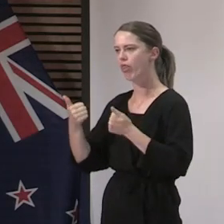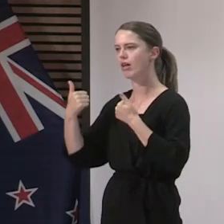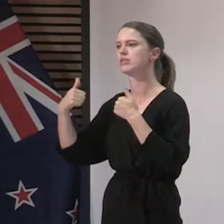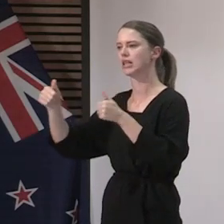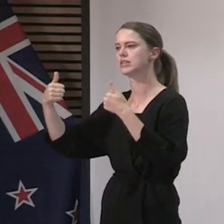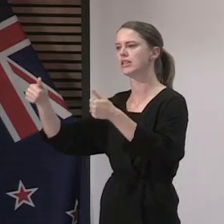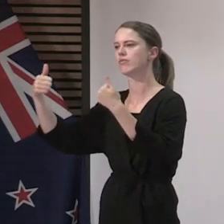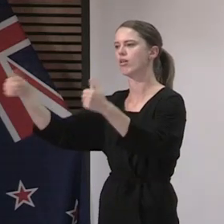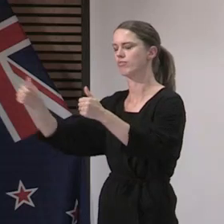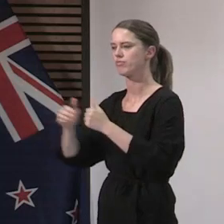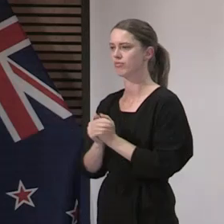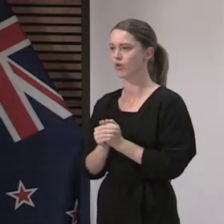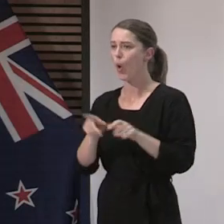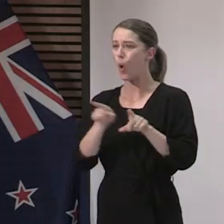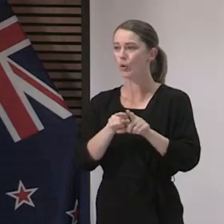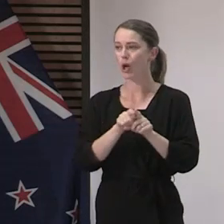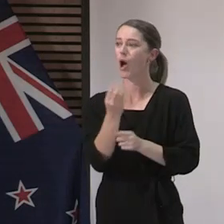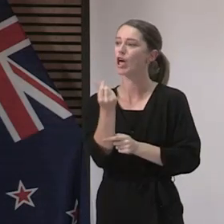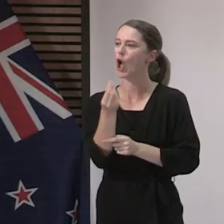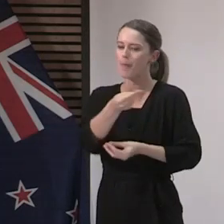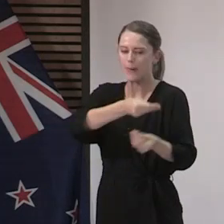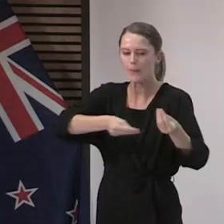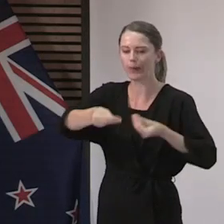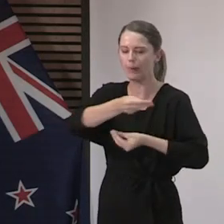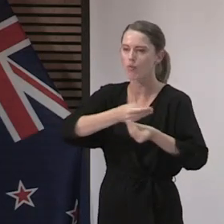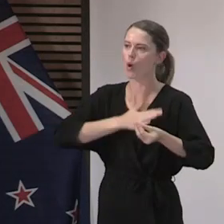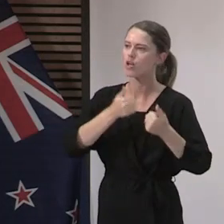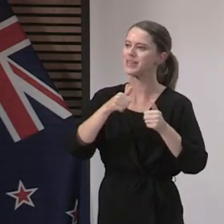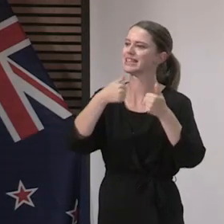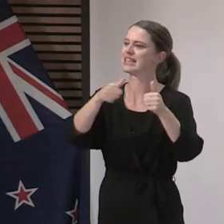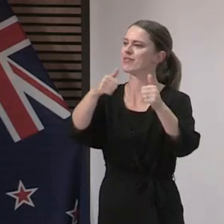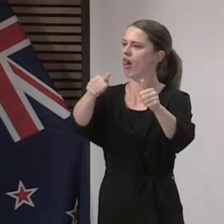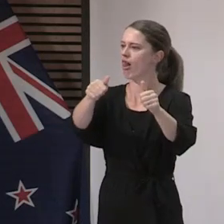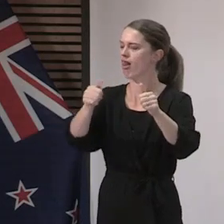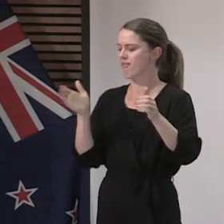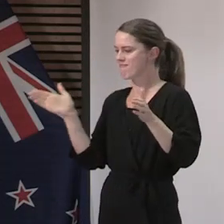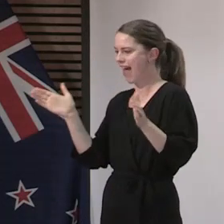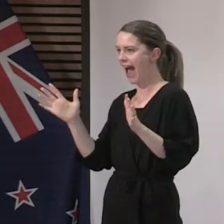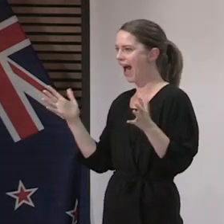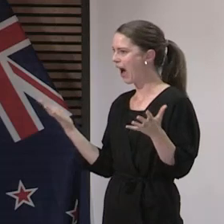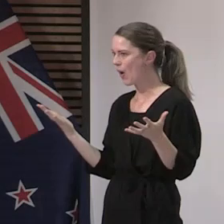sure that we are a health success story and ensure our